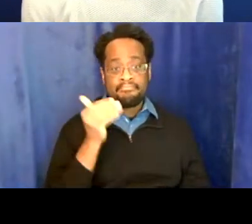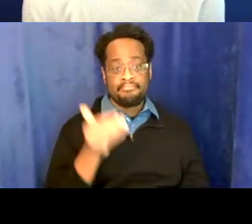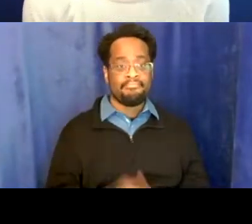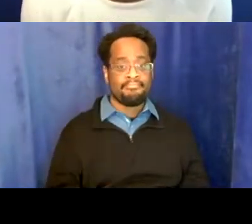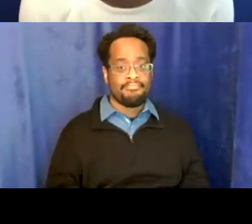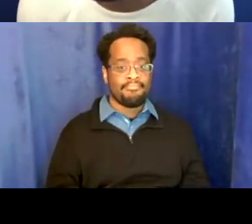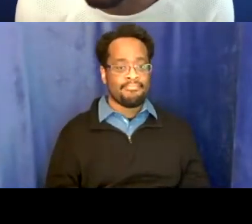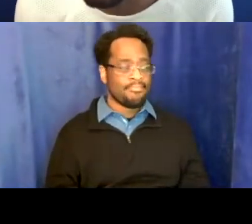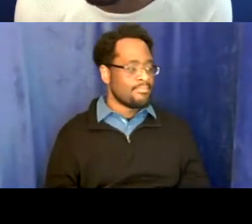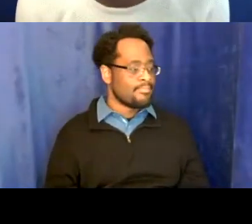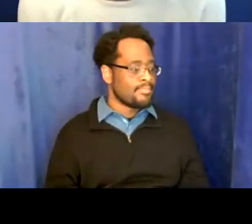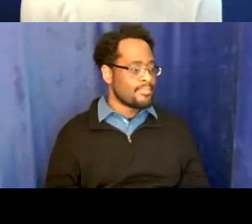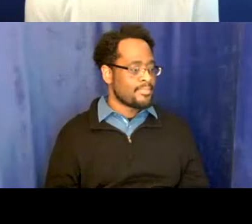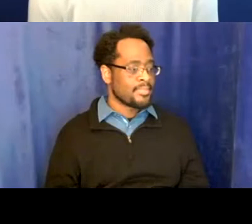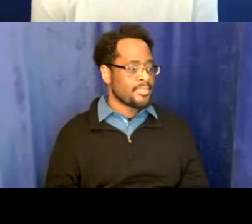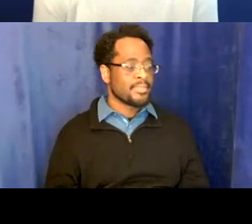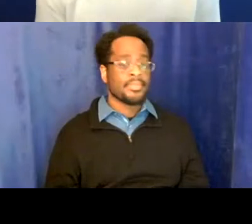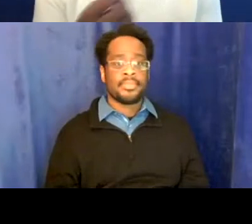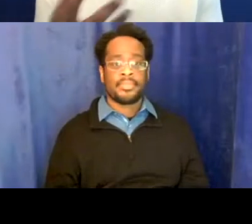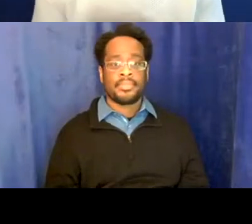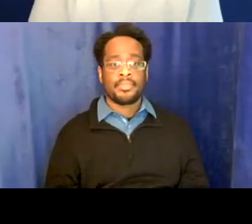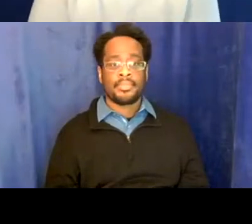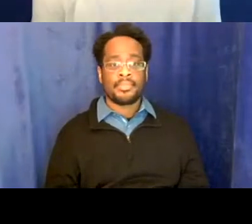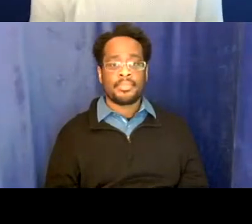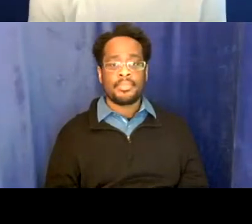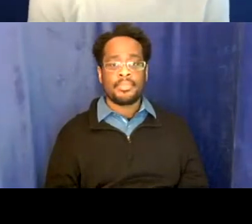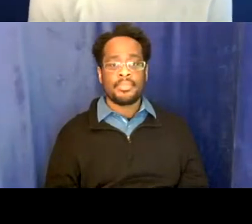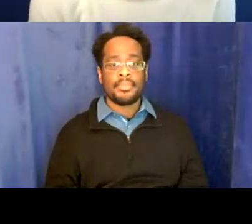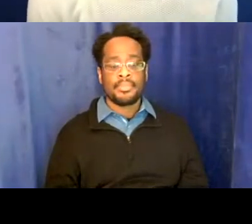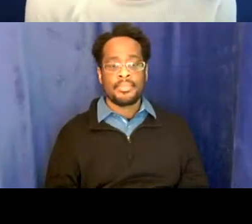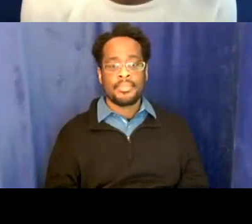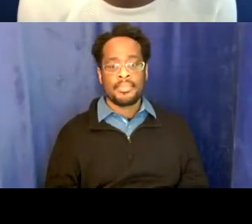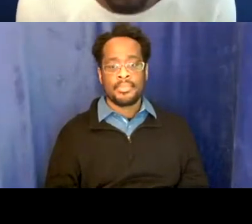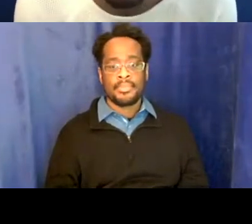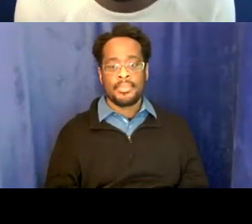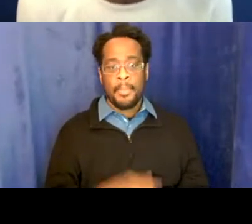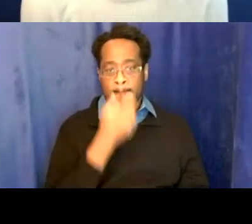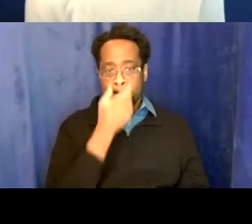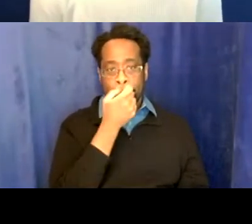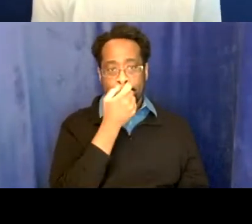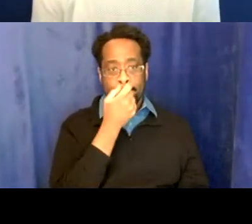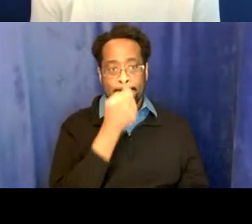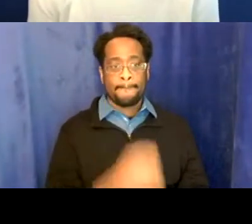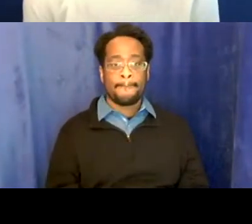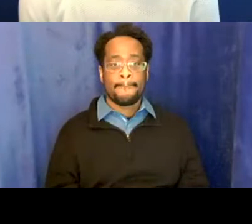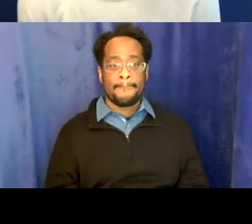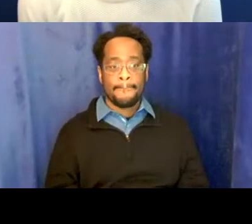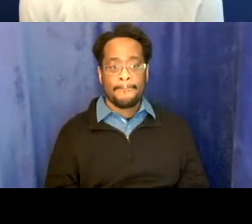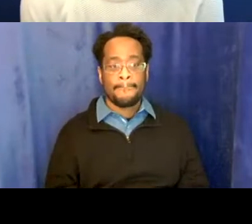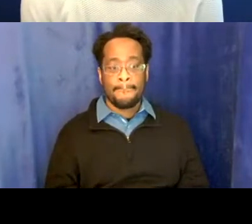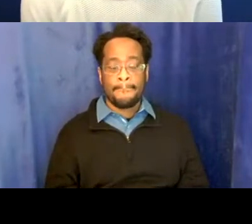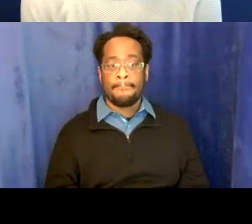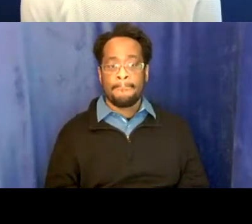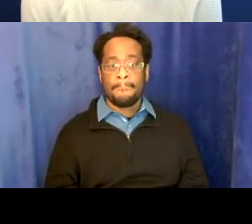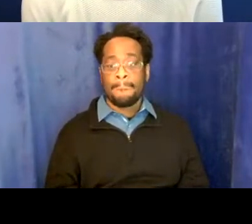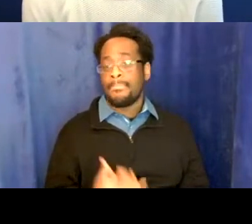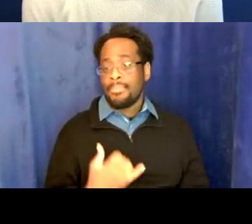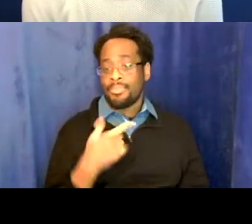your Sign for Pizza?" and that also really explains sign variation. Next slide please.